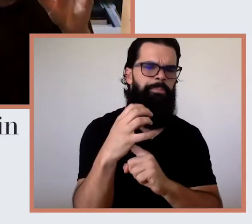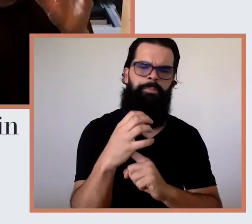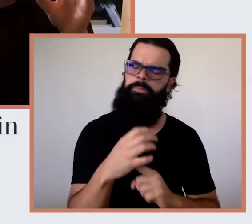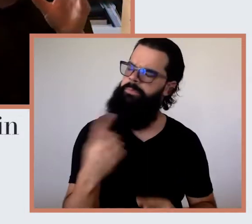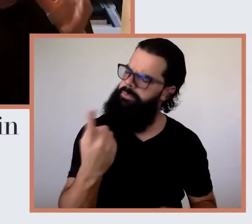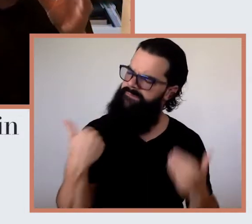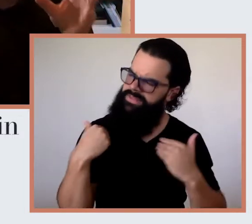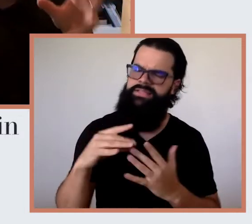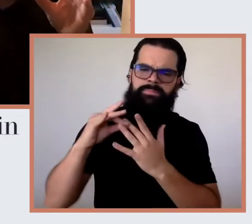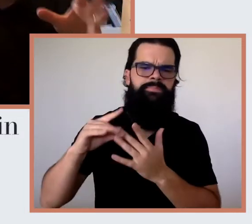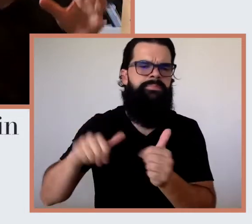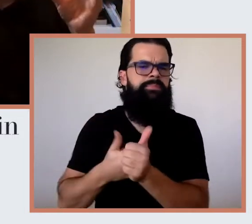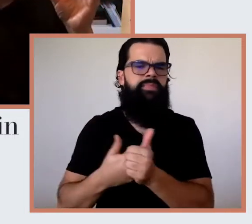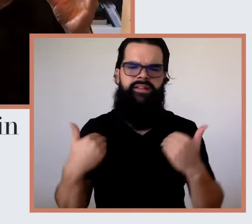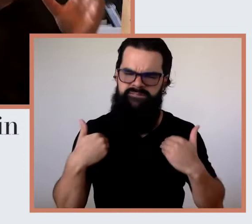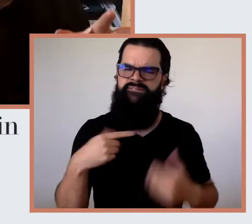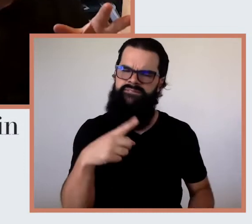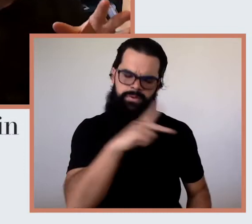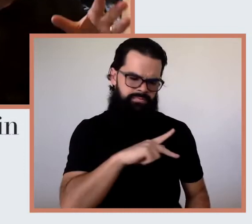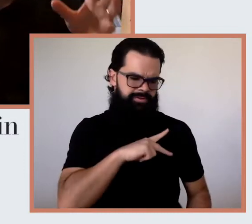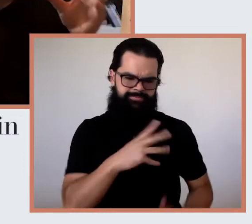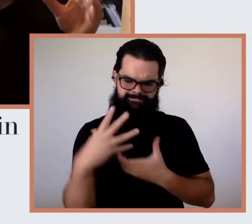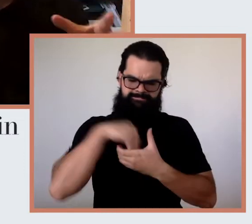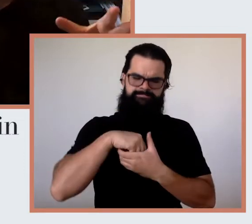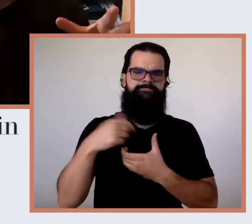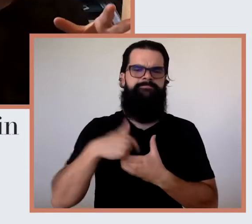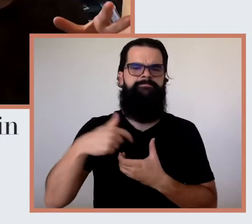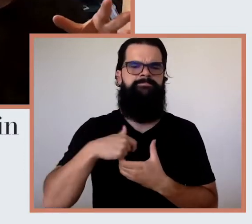when you know you have something special, something that's personal,